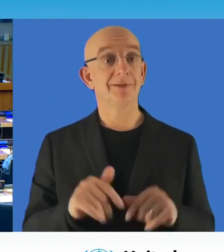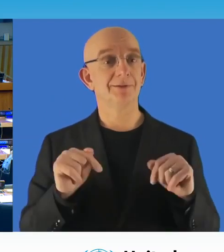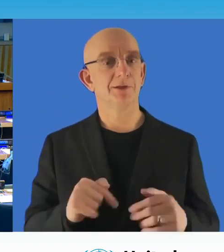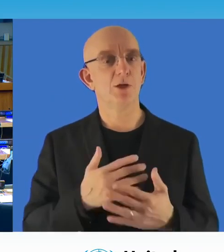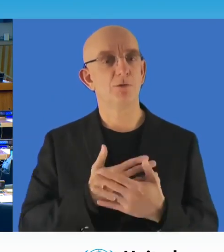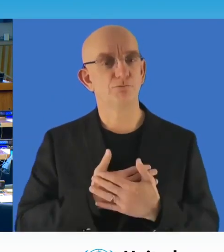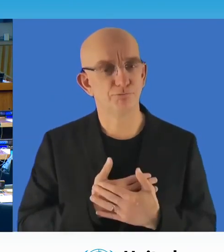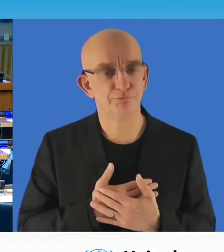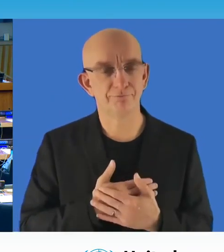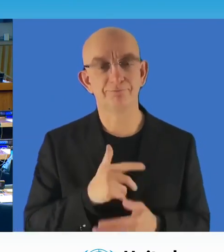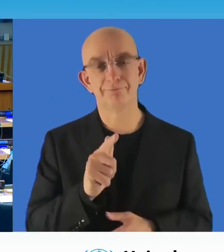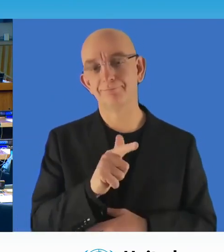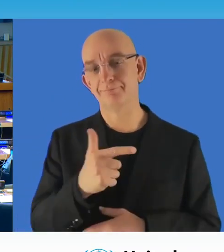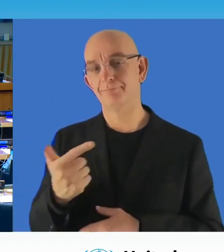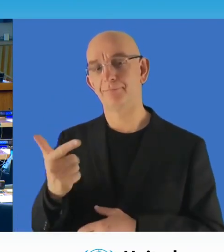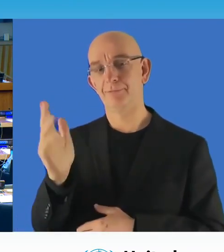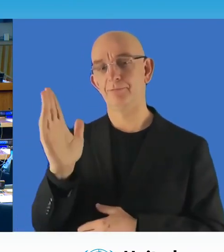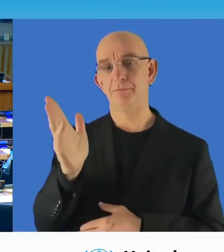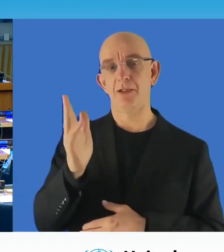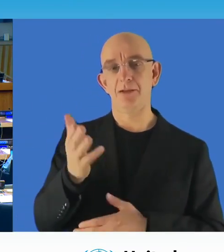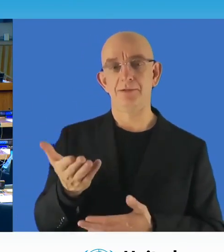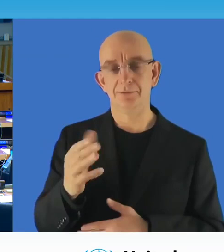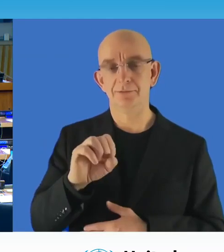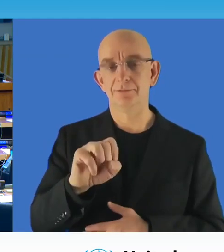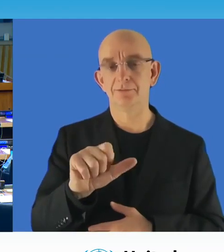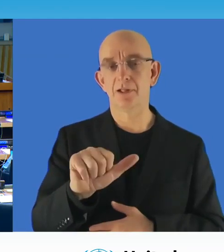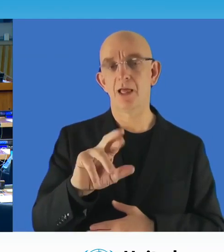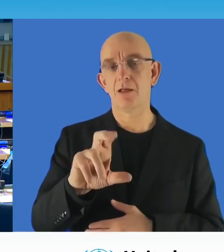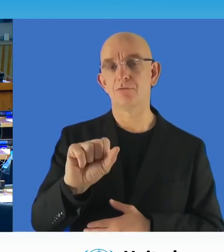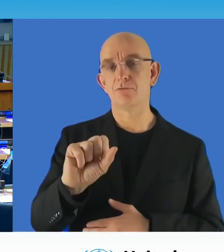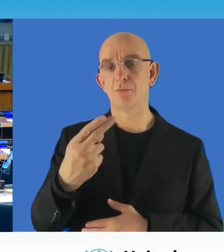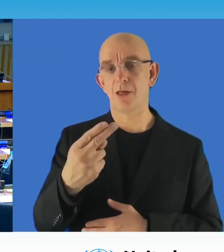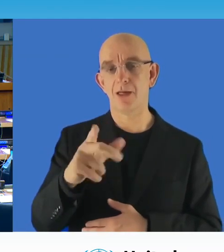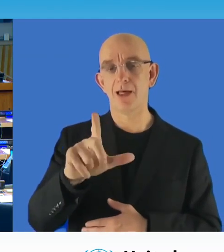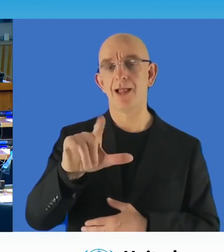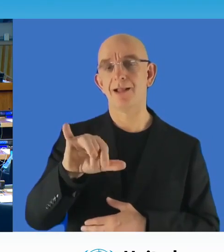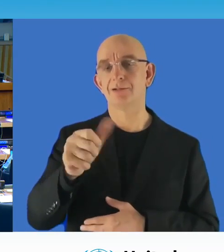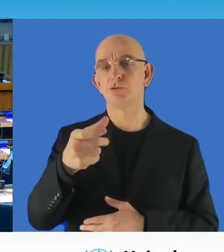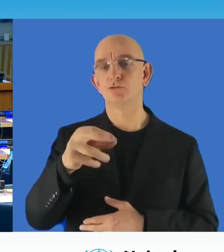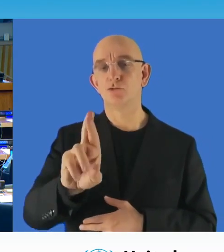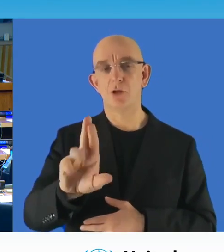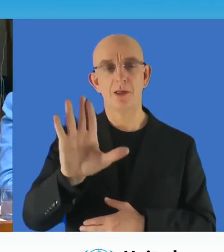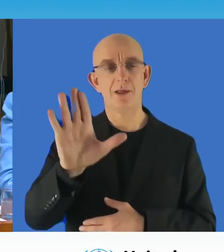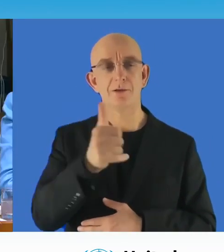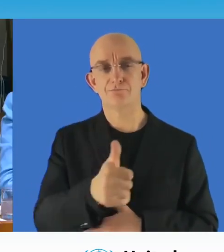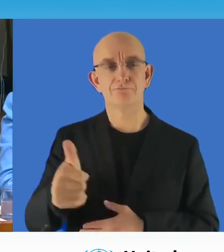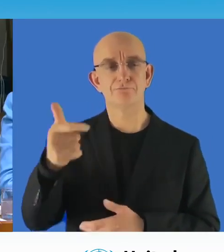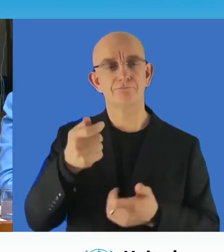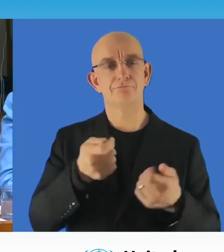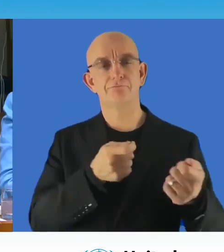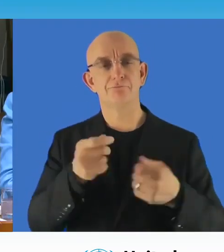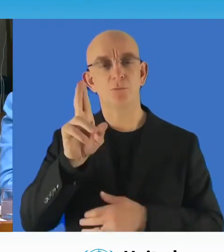next panelist Miss Sarah lisst head of governance at the United Nations development program Miss Lis